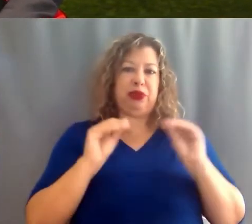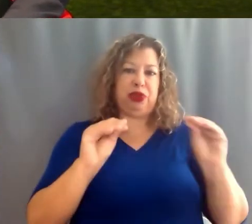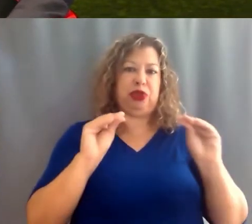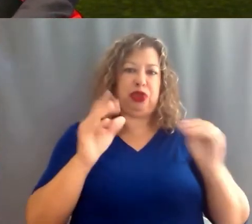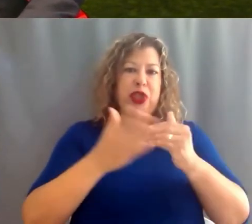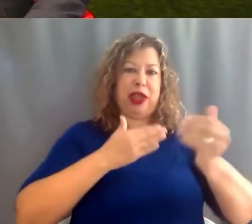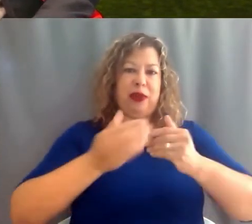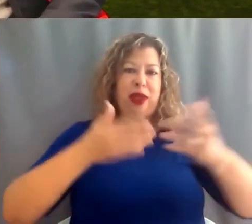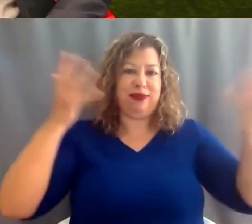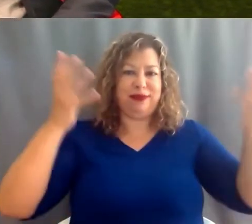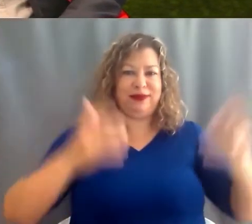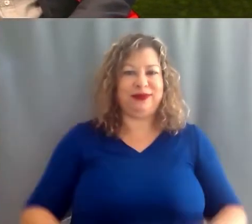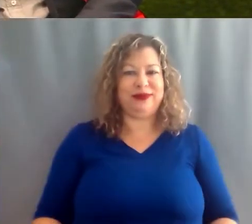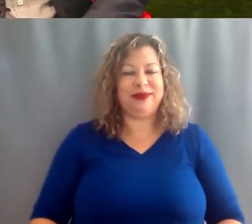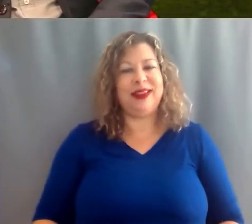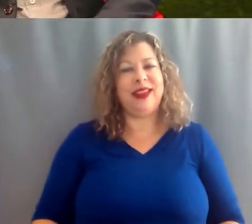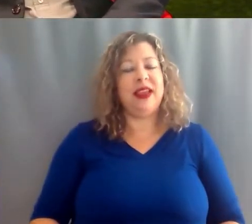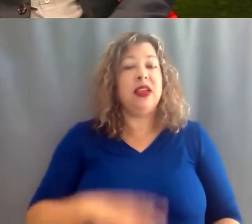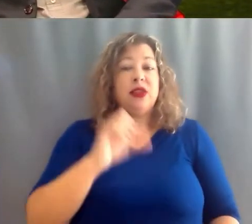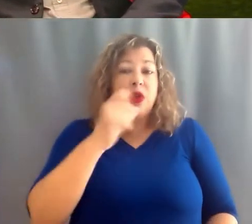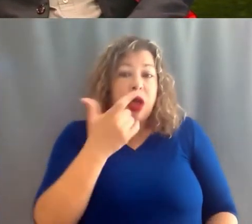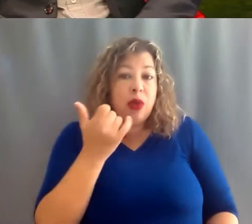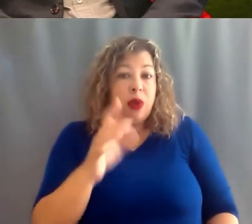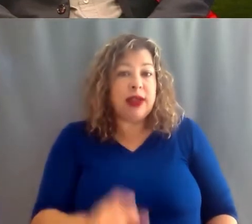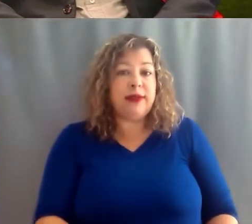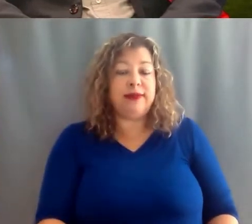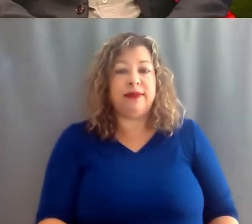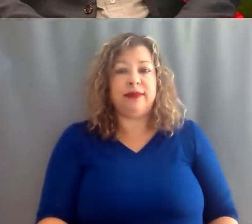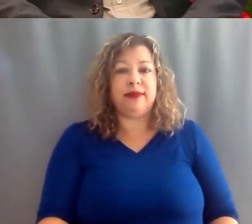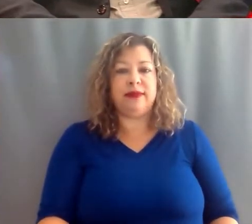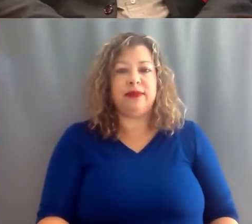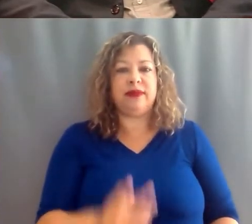I want you to talk through that attention to